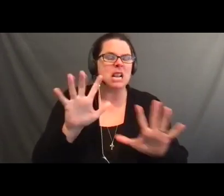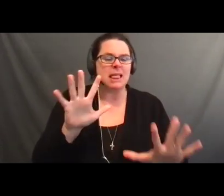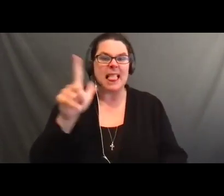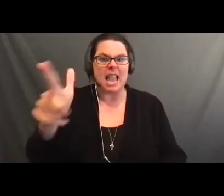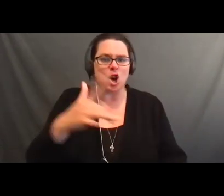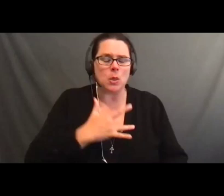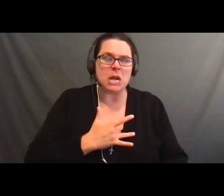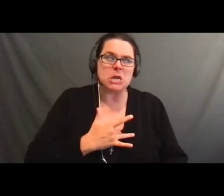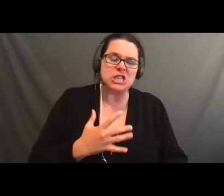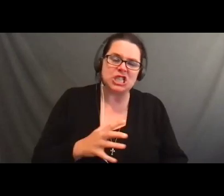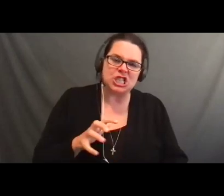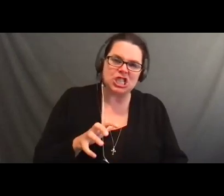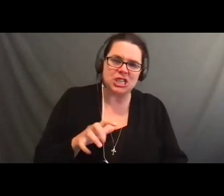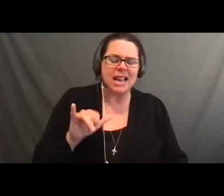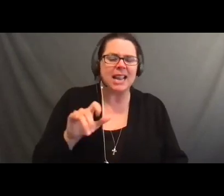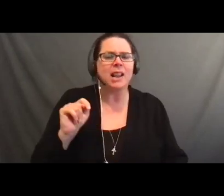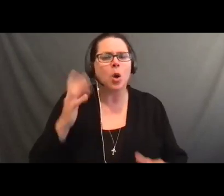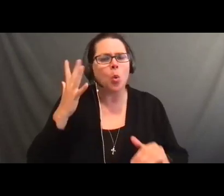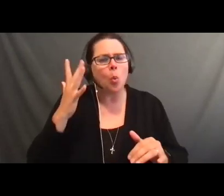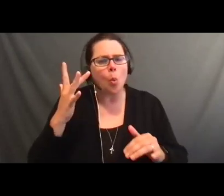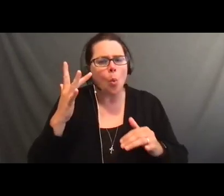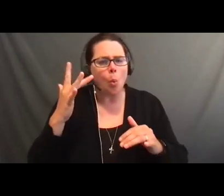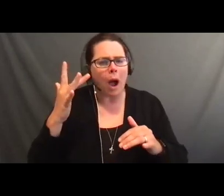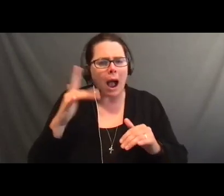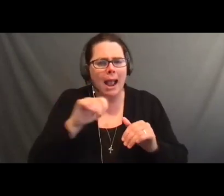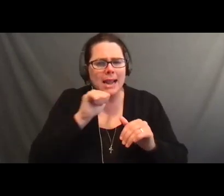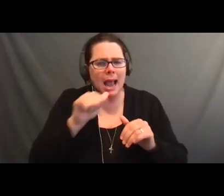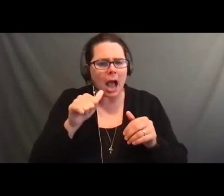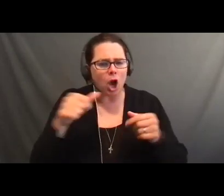Tyler: What's your trick to not making it hurt so bad?